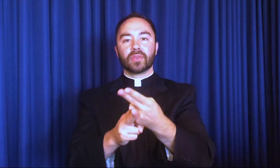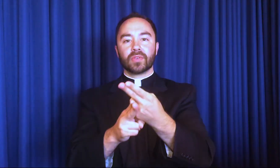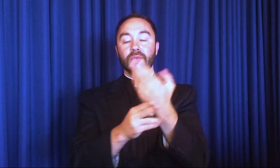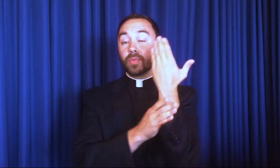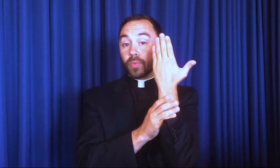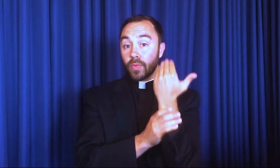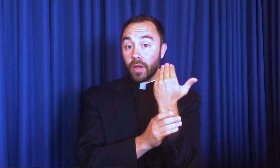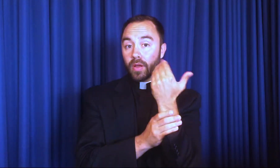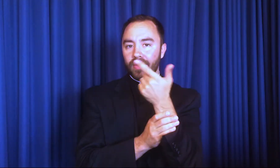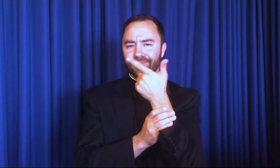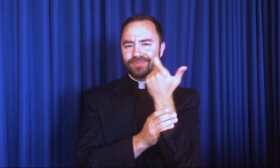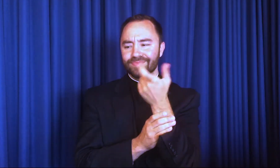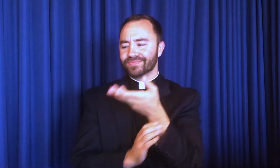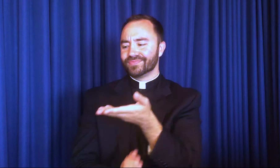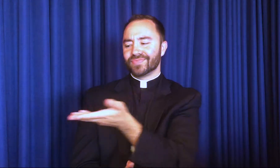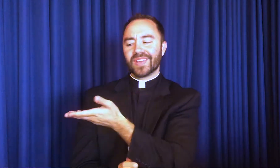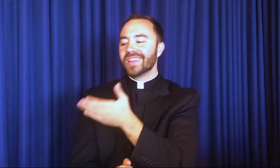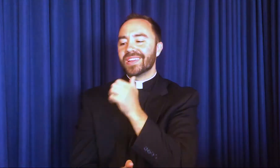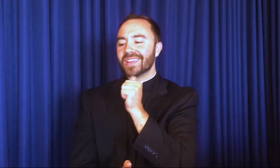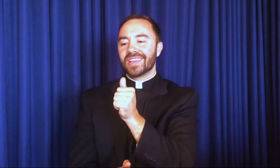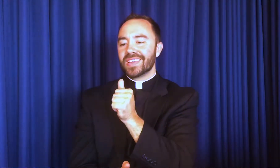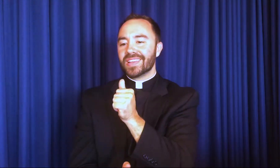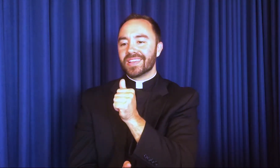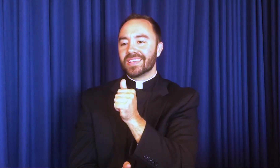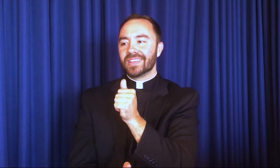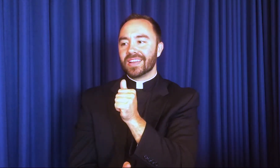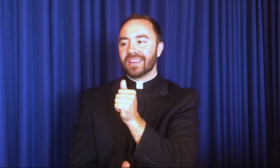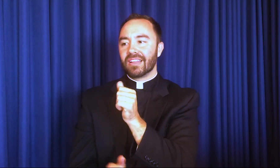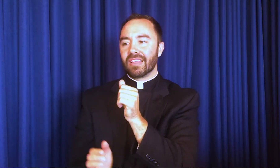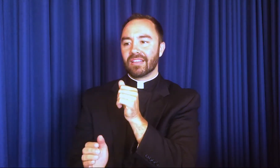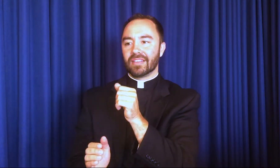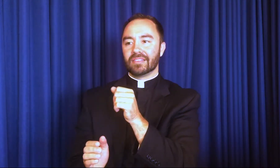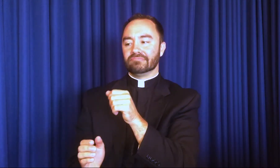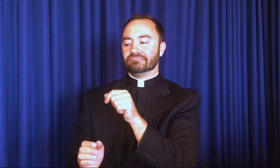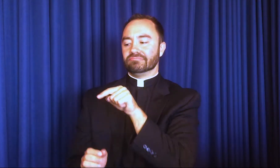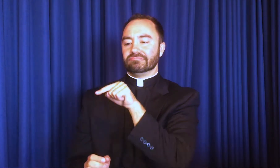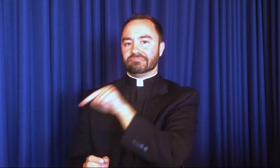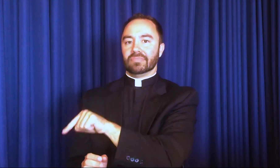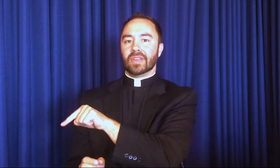"catholic" is actually a Greek word that means universal. So to say that we